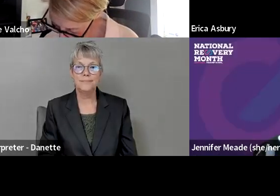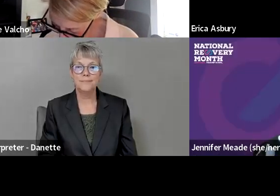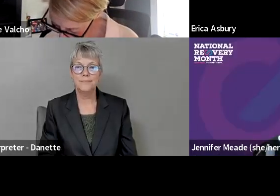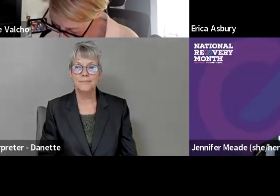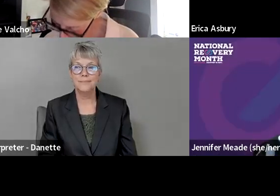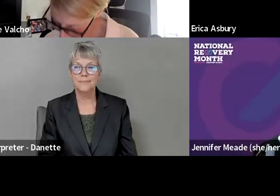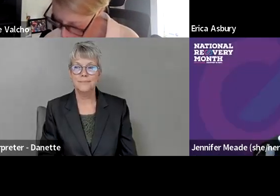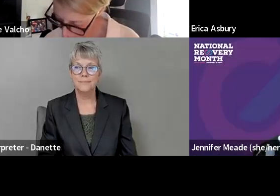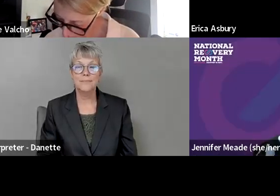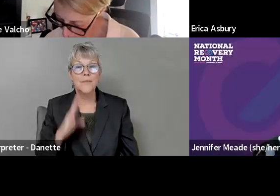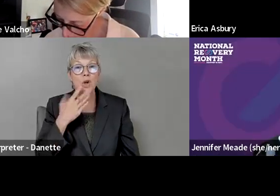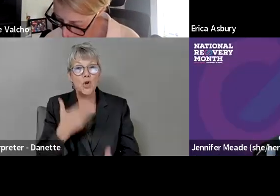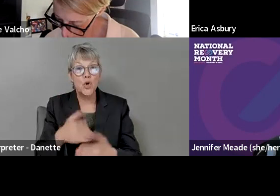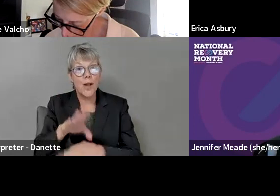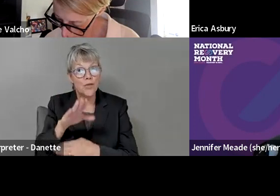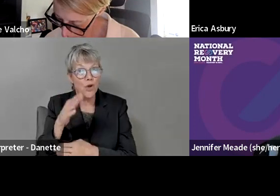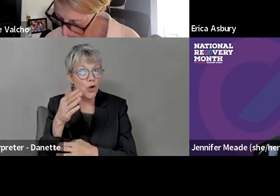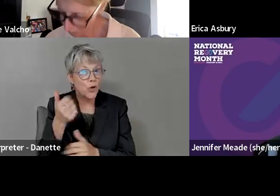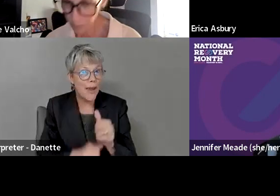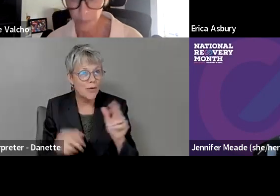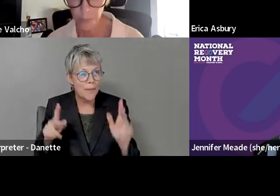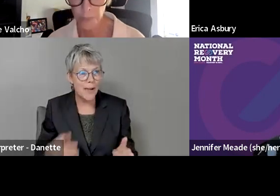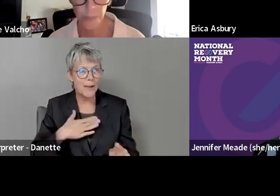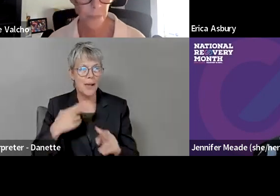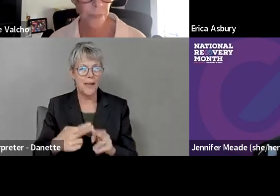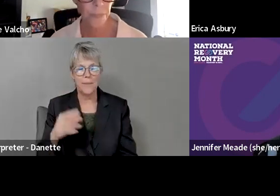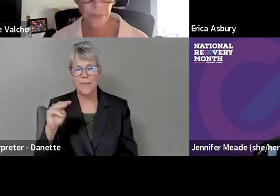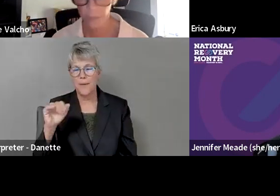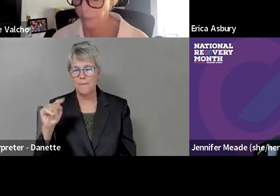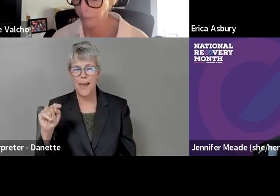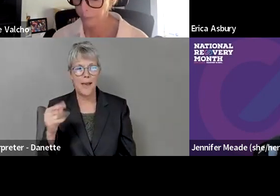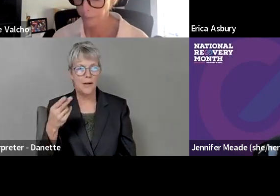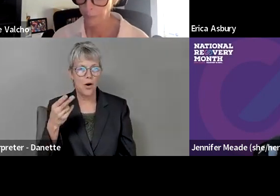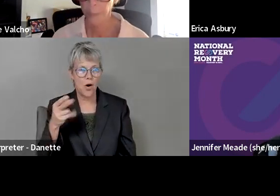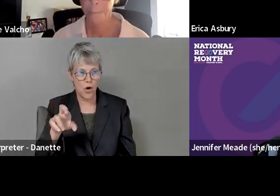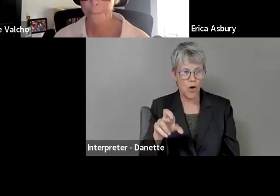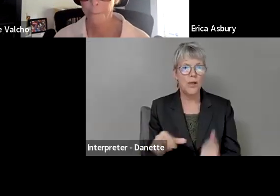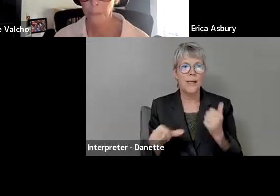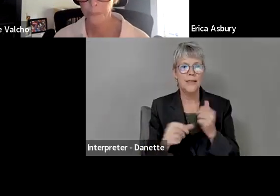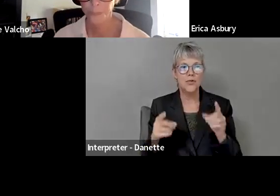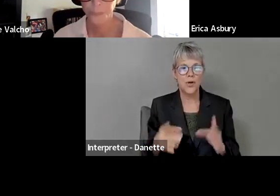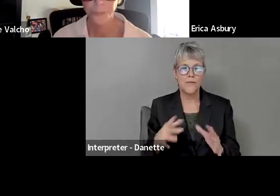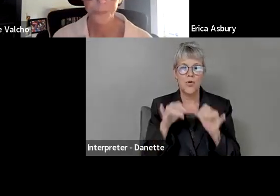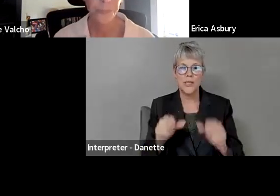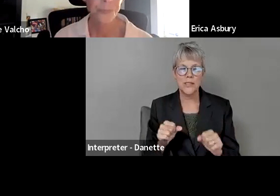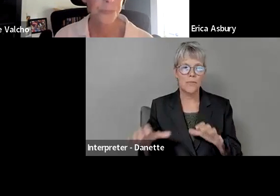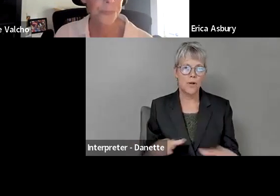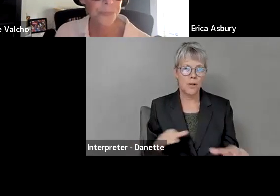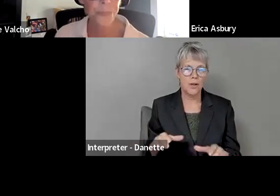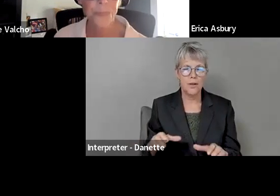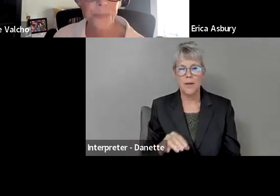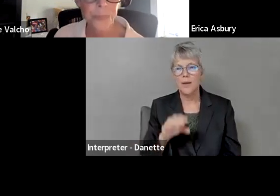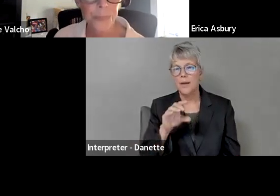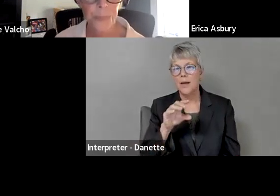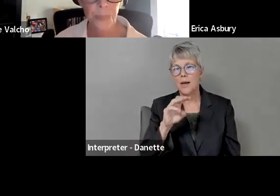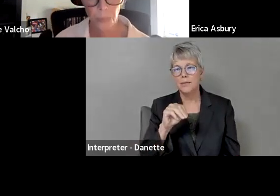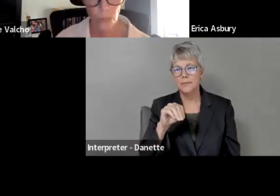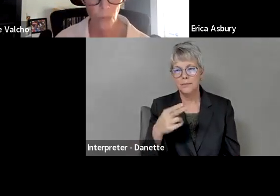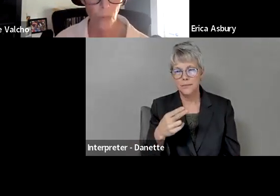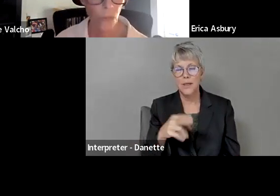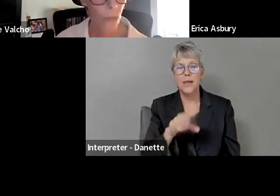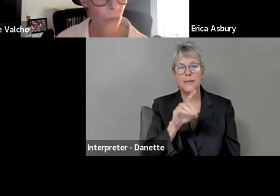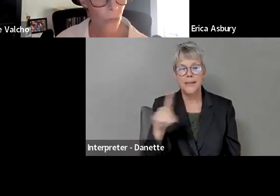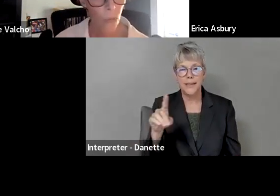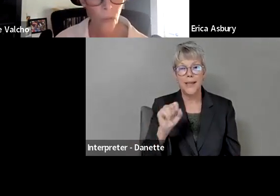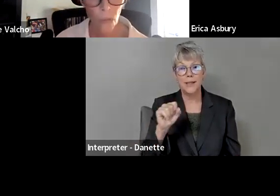Matt Herr (they): Good afternoon, everybody. My name is Matt. Her. I'm. The assistant director for assistant performance at Dmh. Dds. Us. I have about